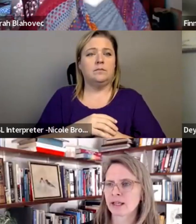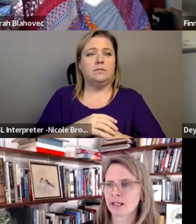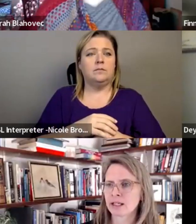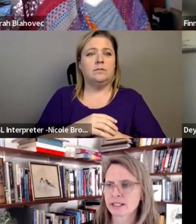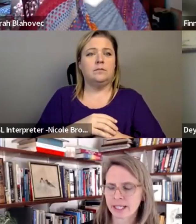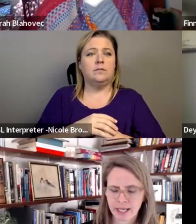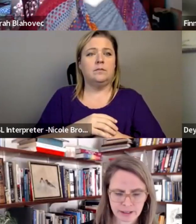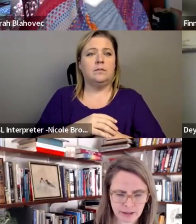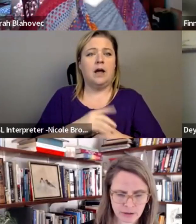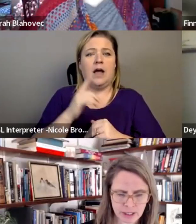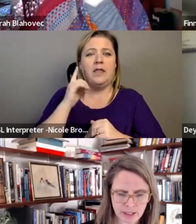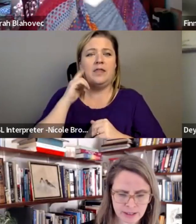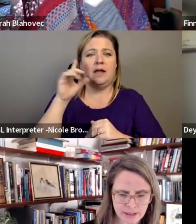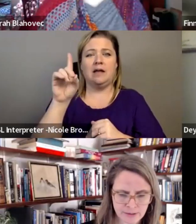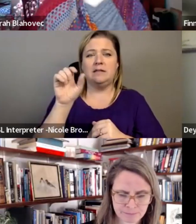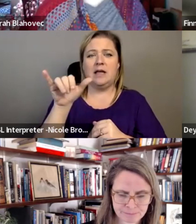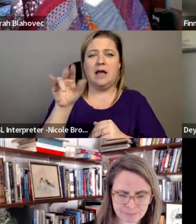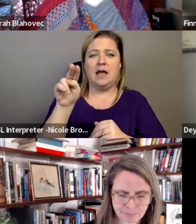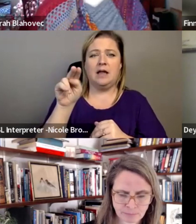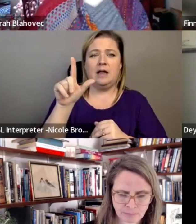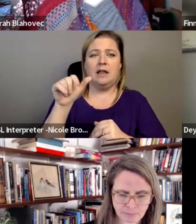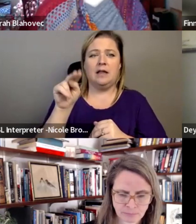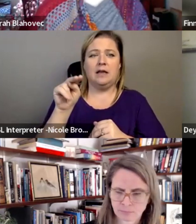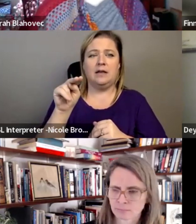Alixe Bonardi: I think it's Diana Lin, who's next Nicole LeBlanc: dial in your next.